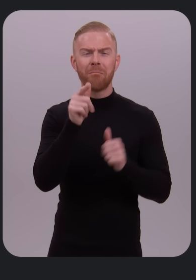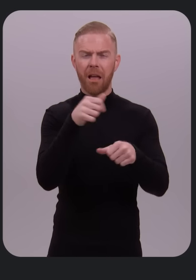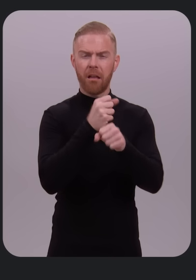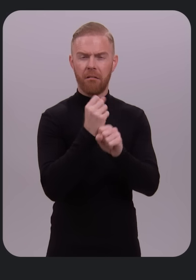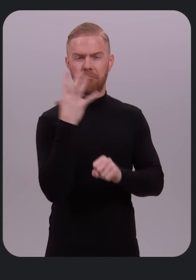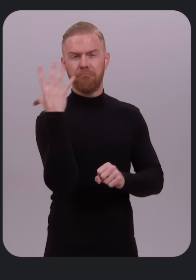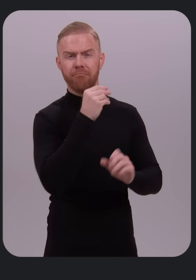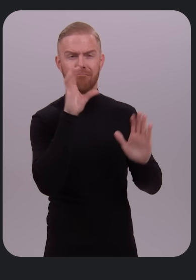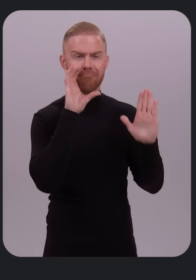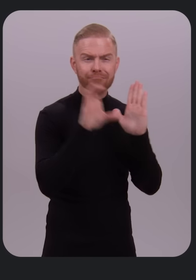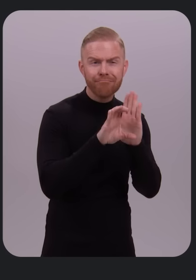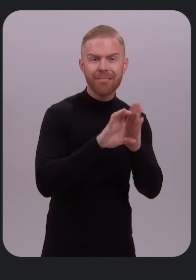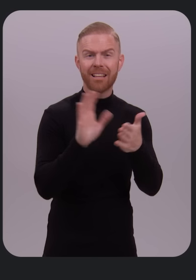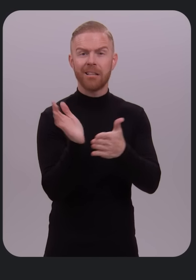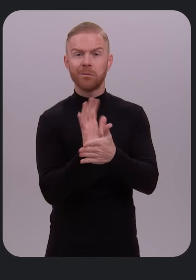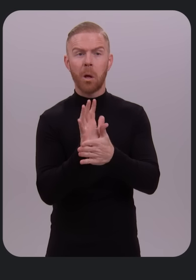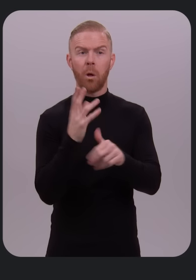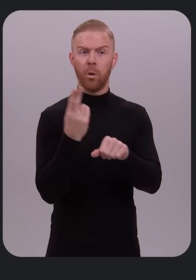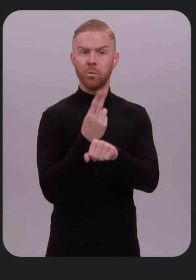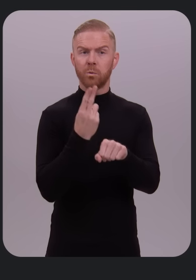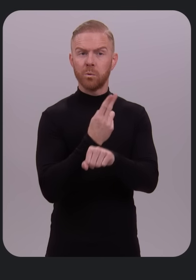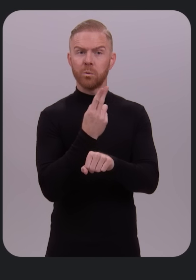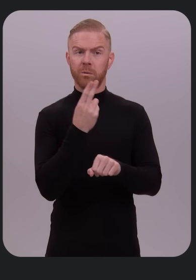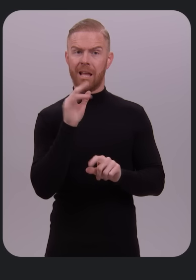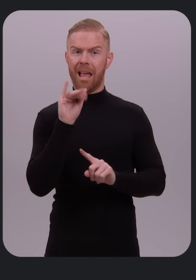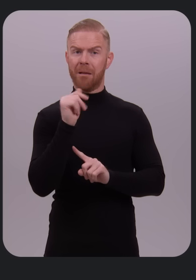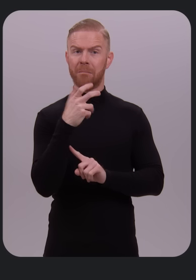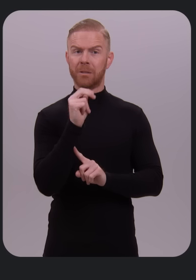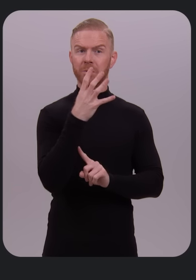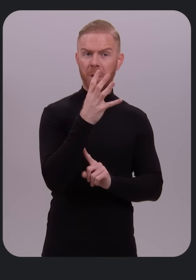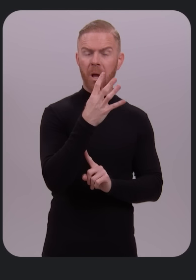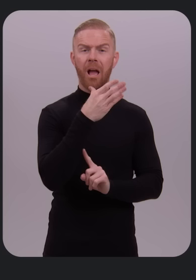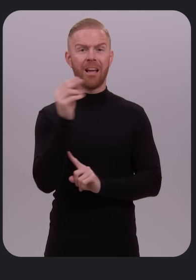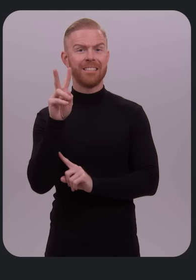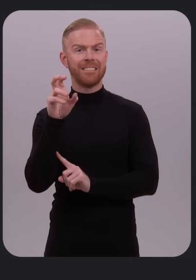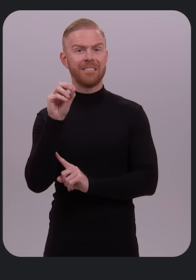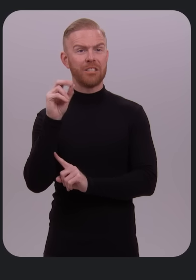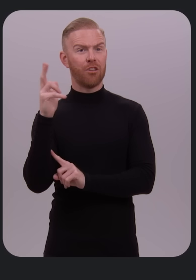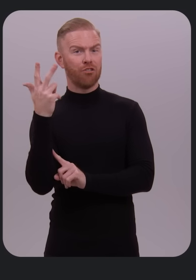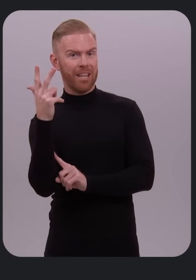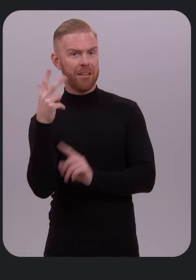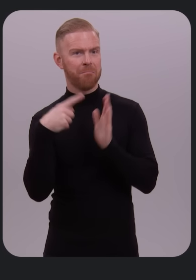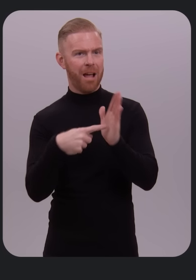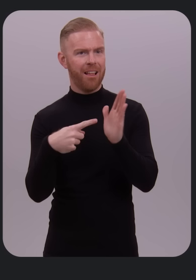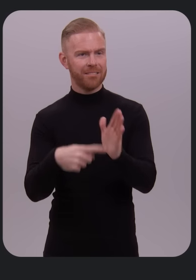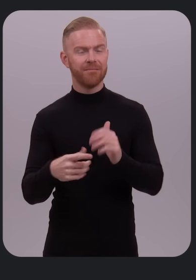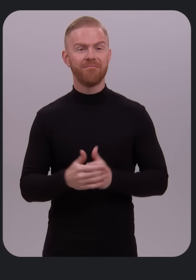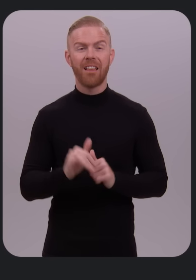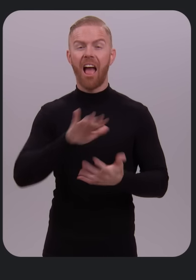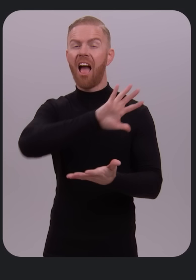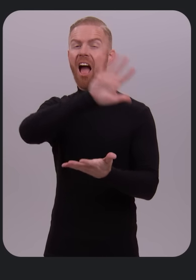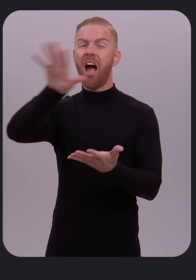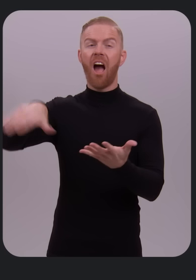with sound using the new Imagen 4 and Veo 3 models. It's all coming together in the Gemini app,